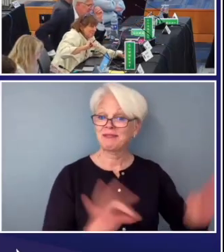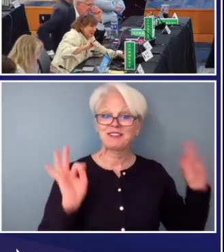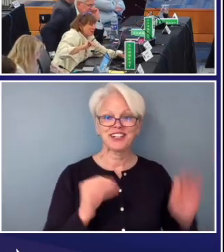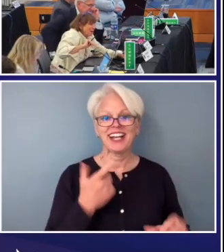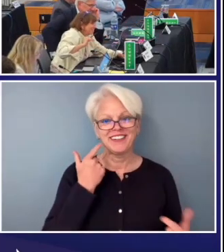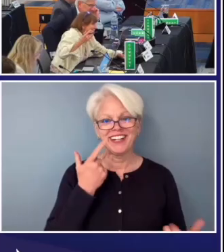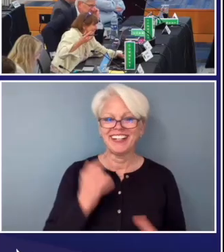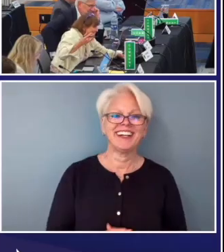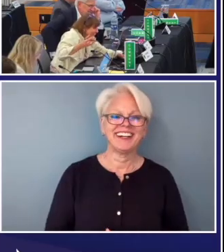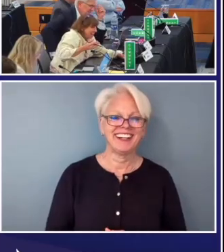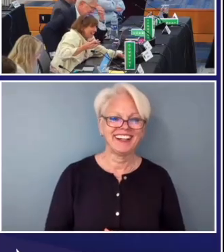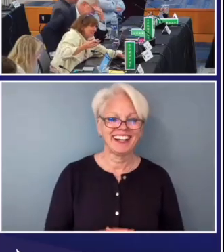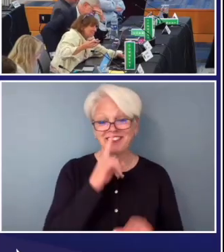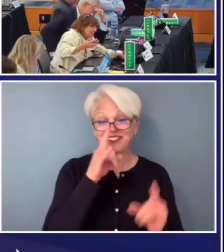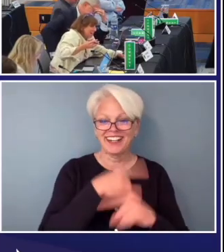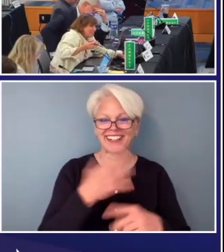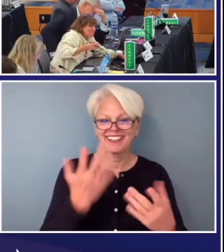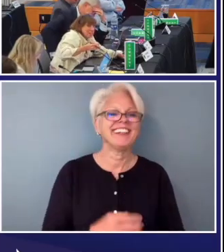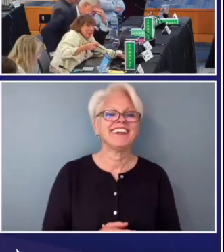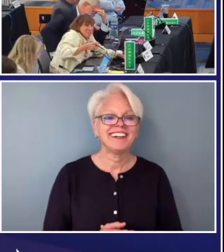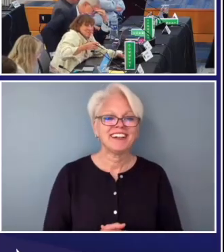Ironically, um, um,